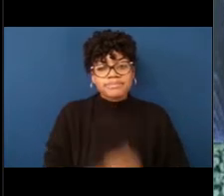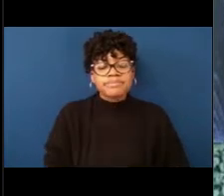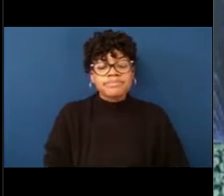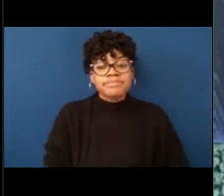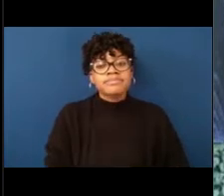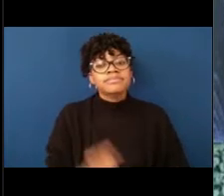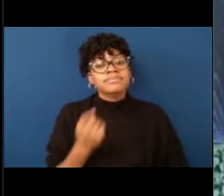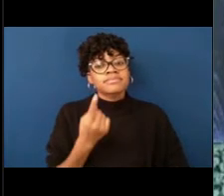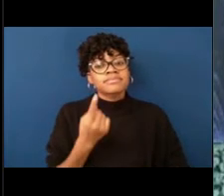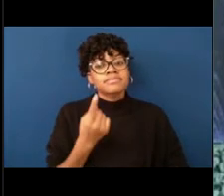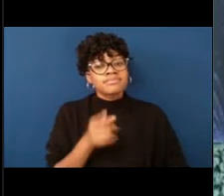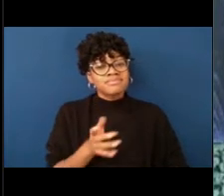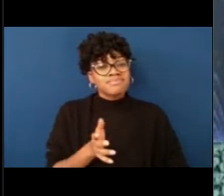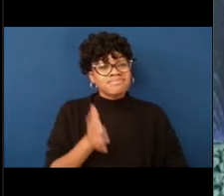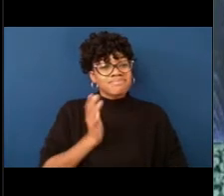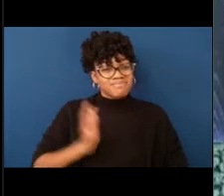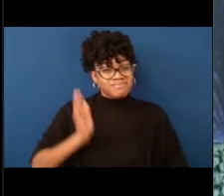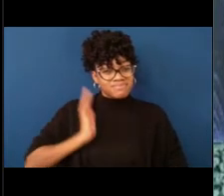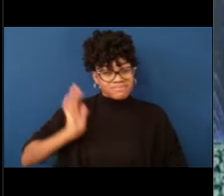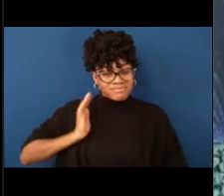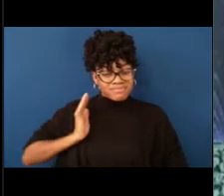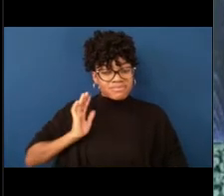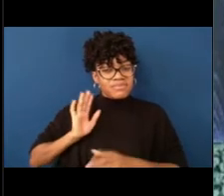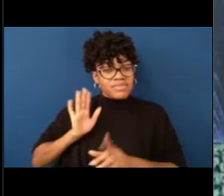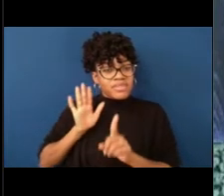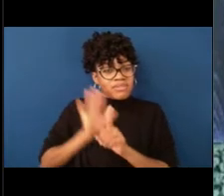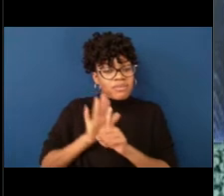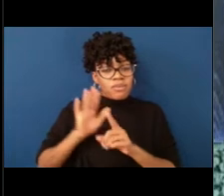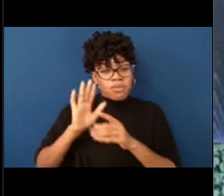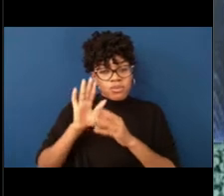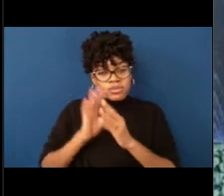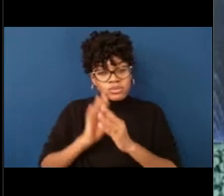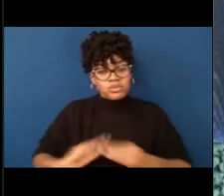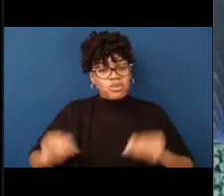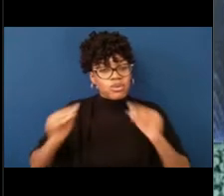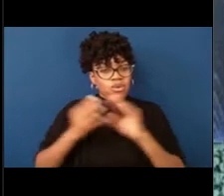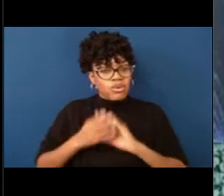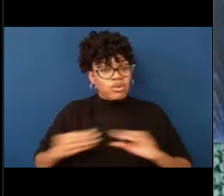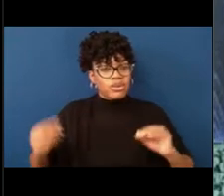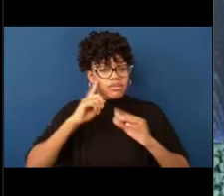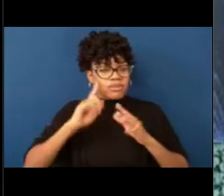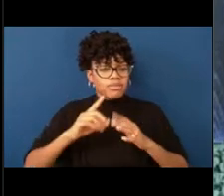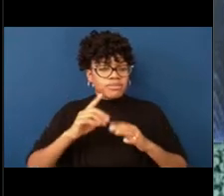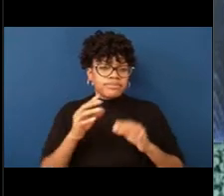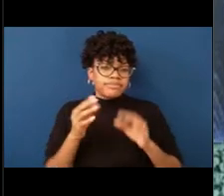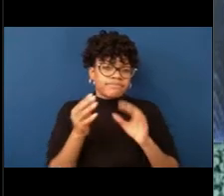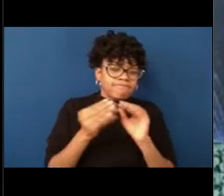their oral traditions through memorization, not through writing.